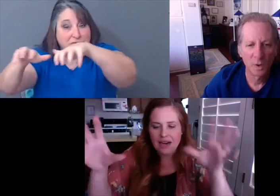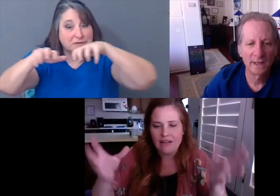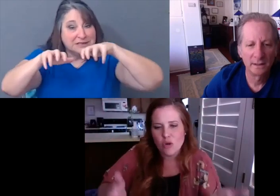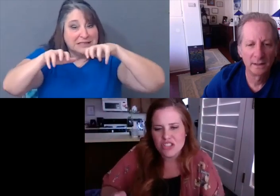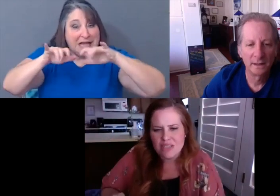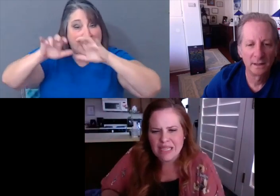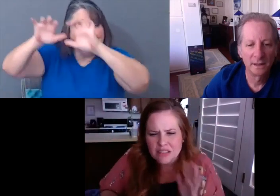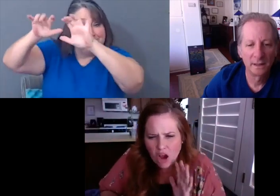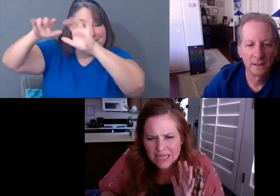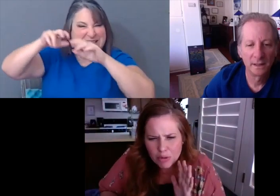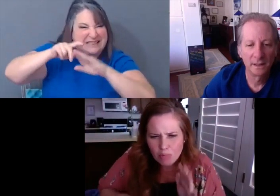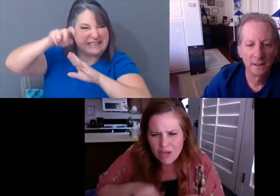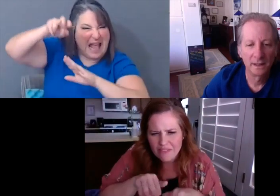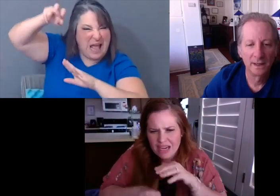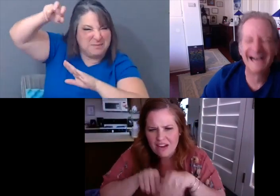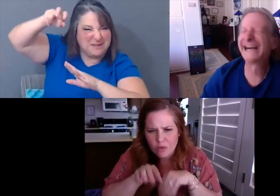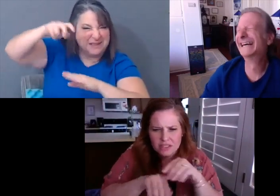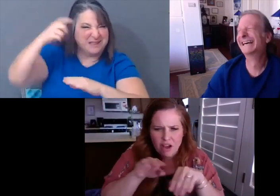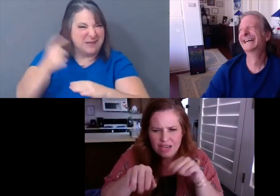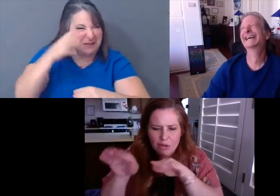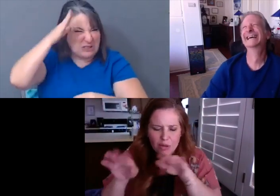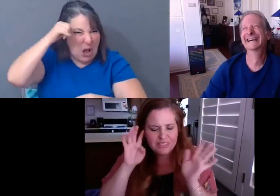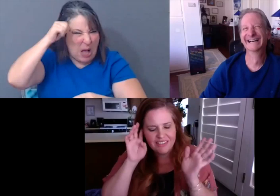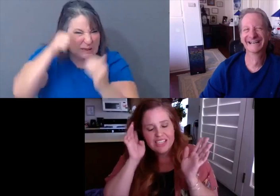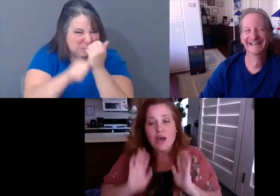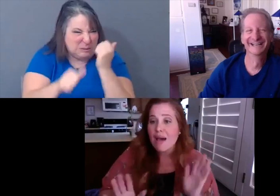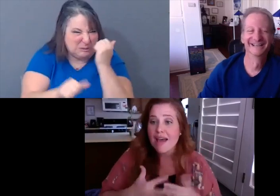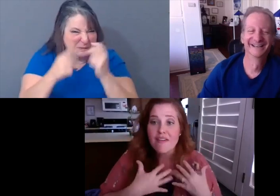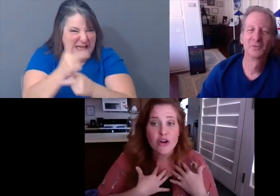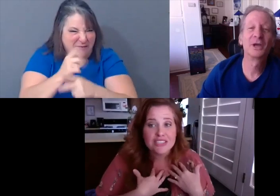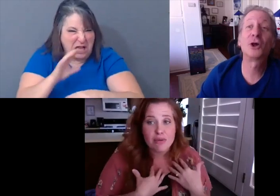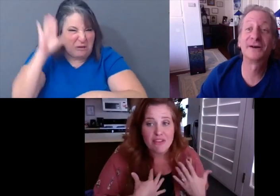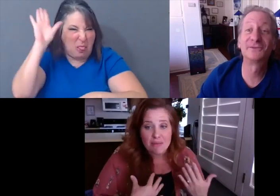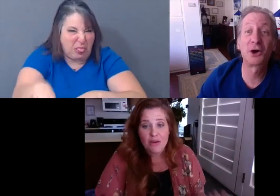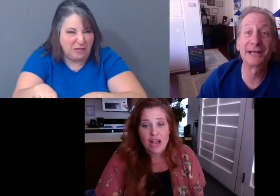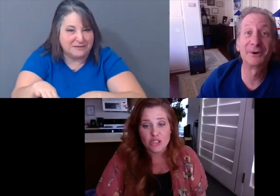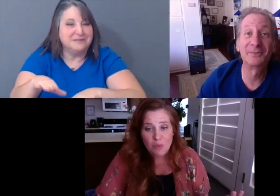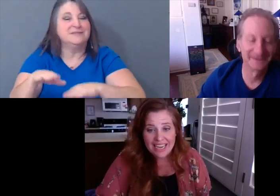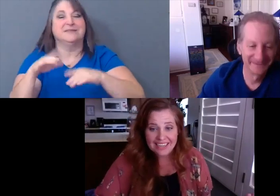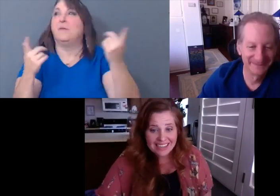And of course there's some like donkey poop, you have to be careful of donkey poop. But I've heard this... You know I love donkey poop.